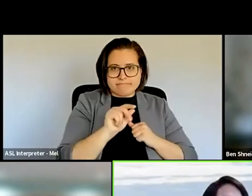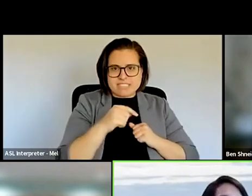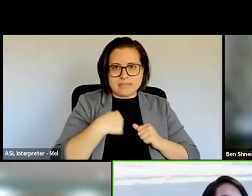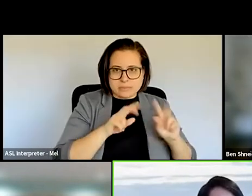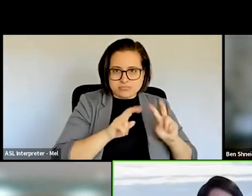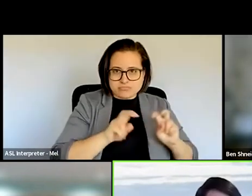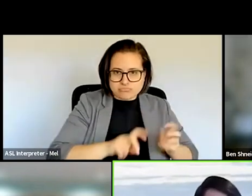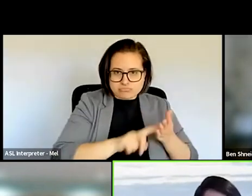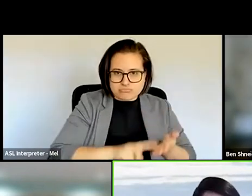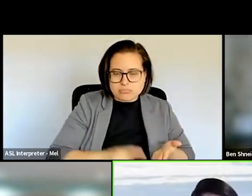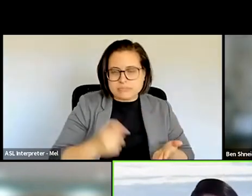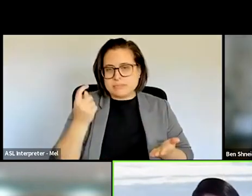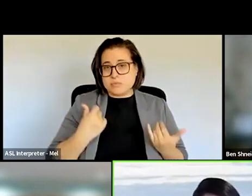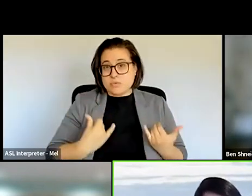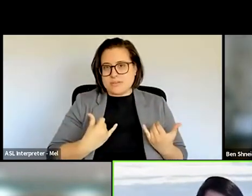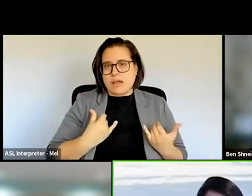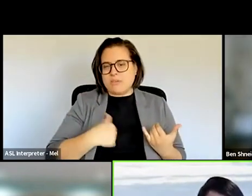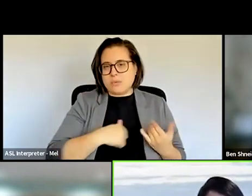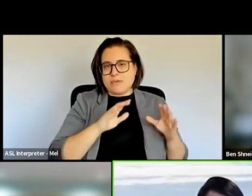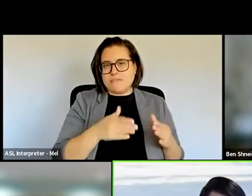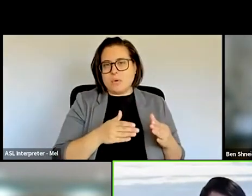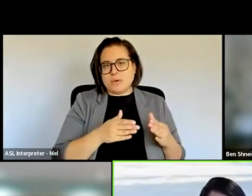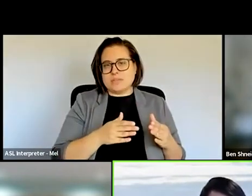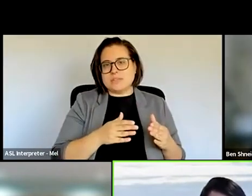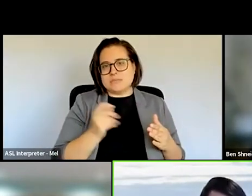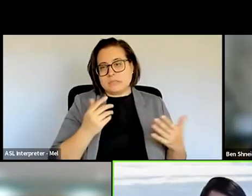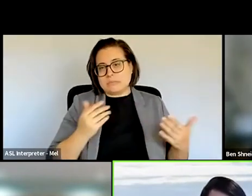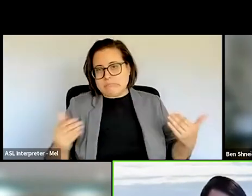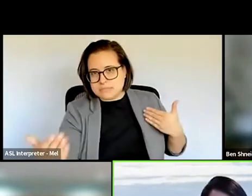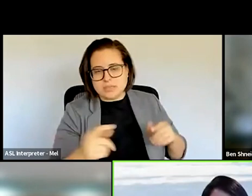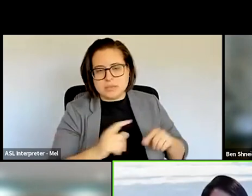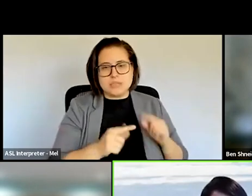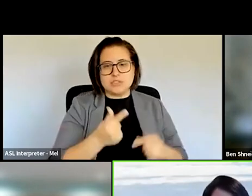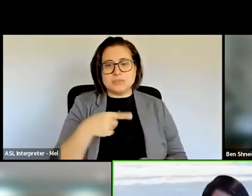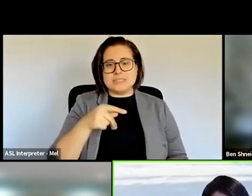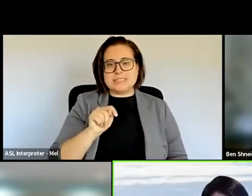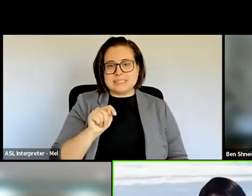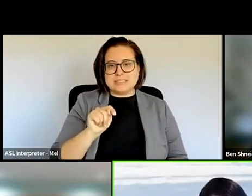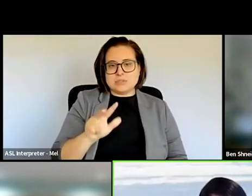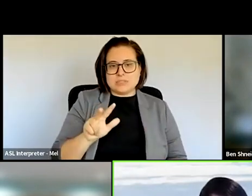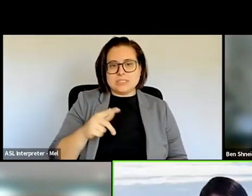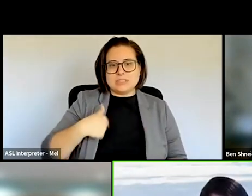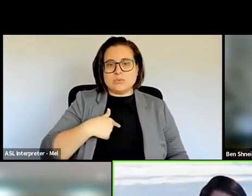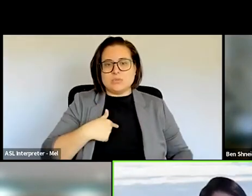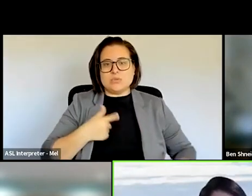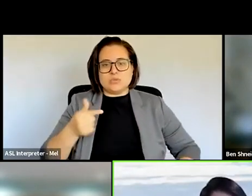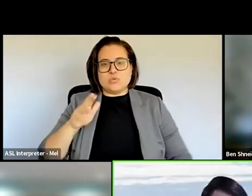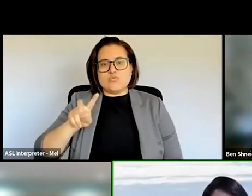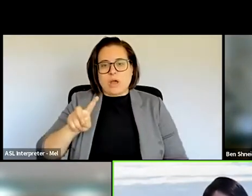is really far along is that we're going to ground GPT-3 with the Wiki data information --10 billion